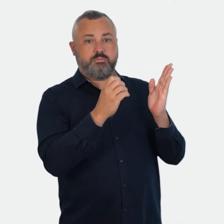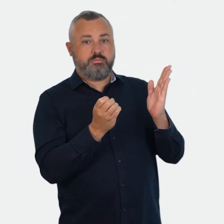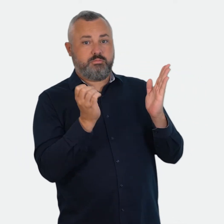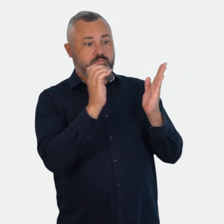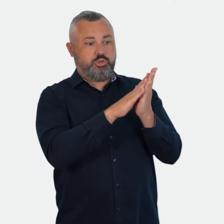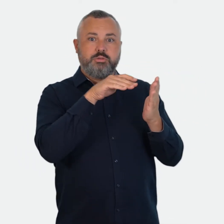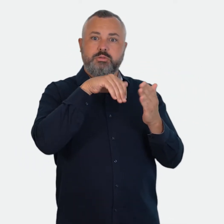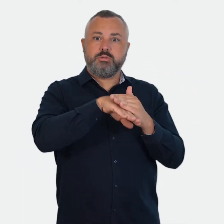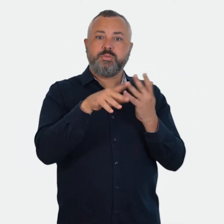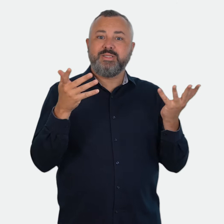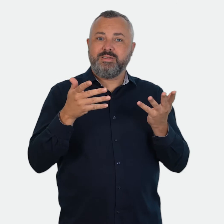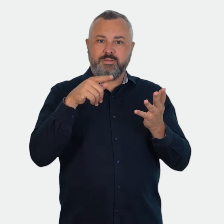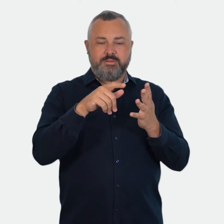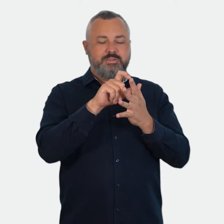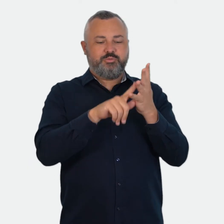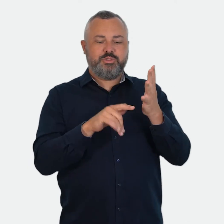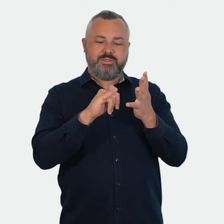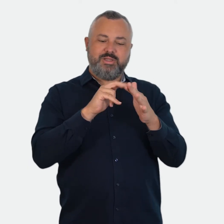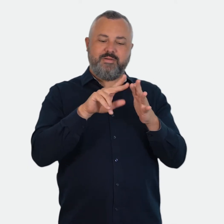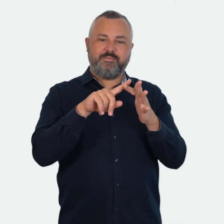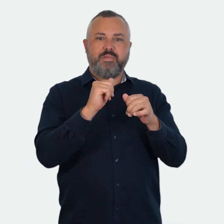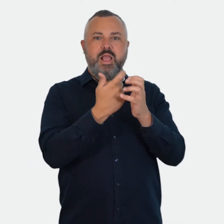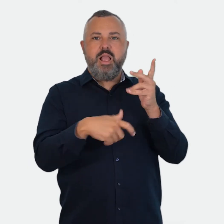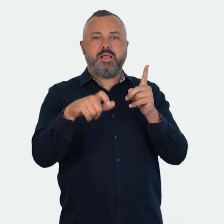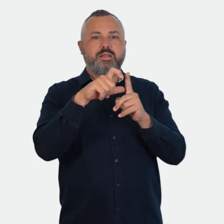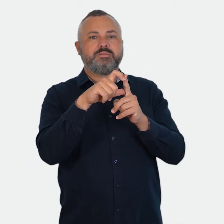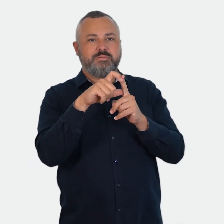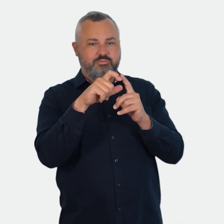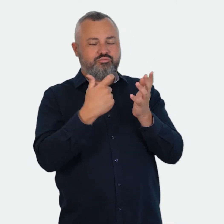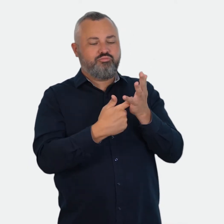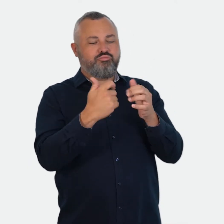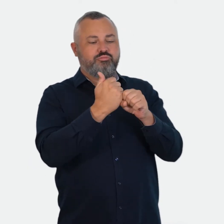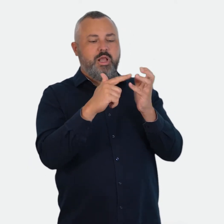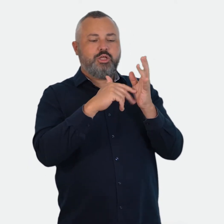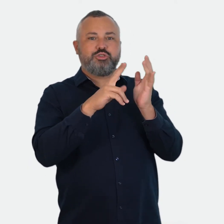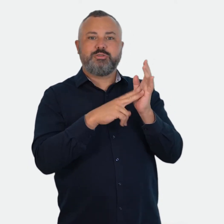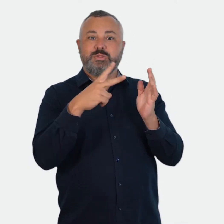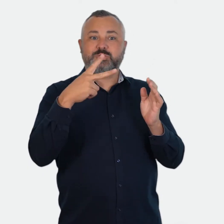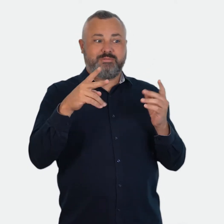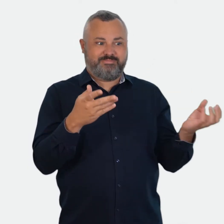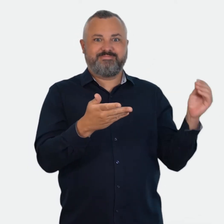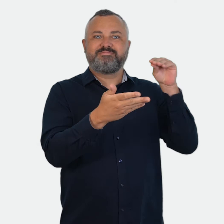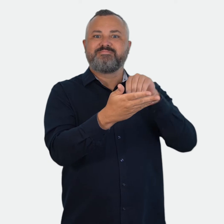is set out in the Disability Service Safeguards Regulations 2020,